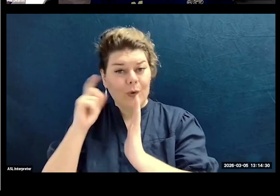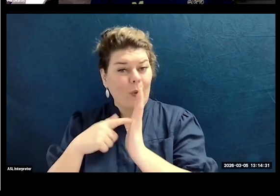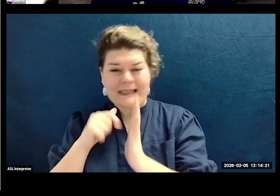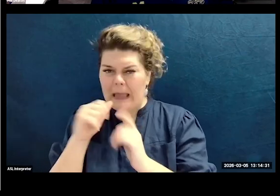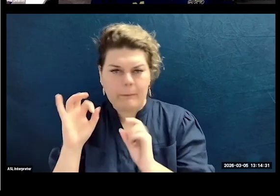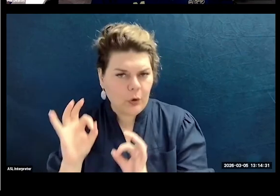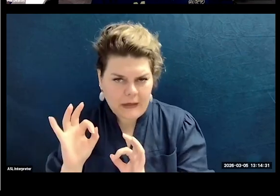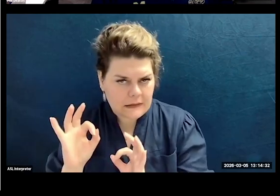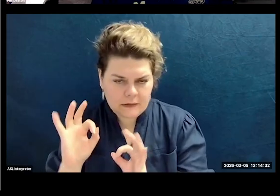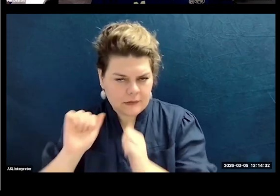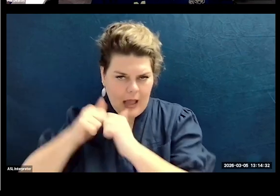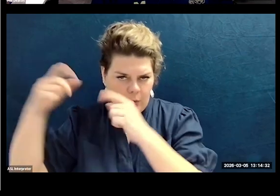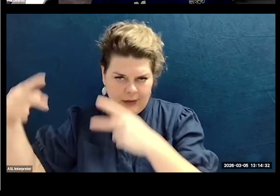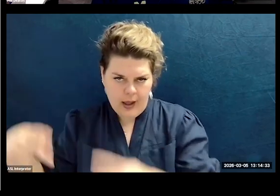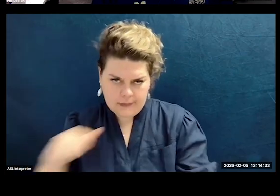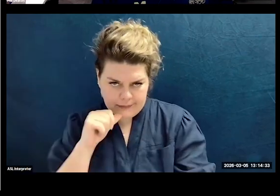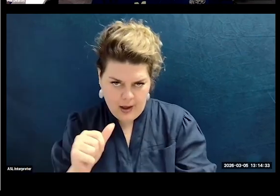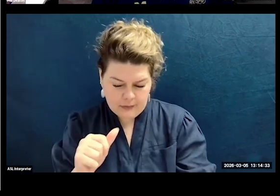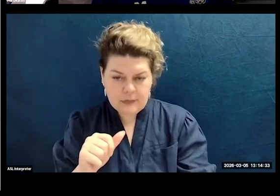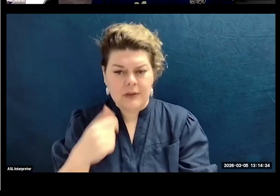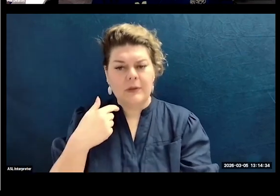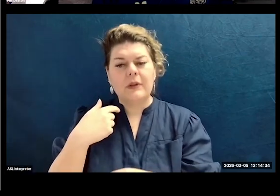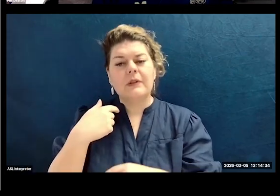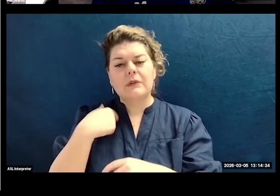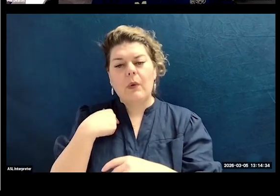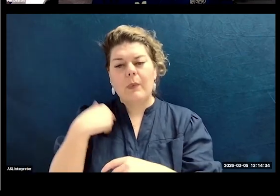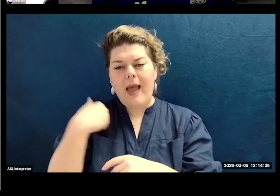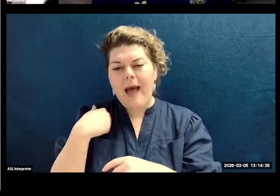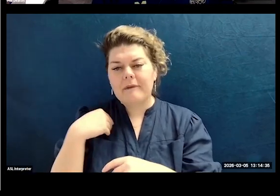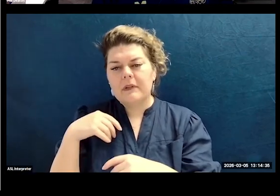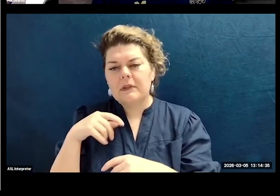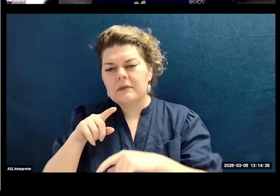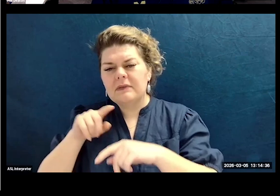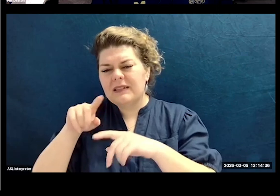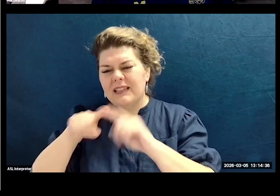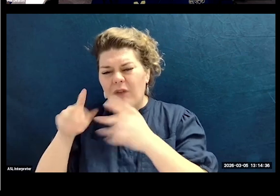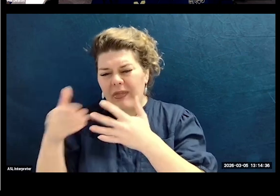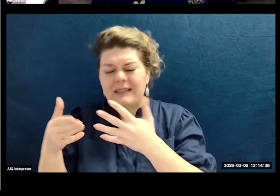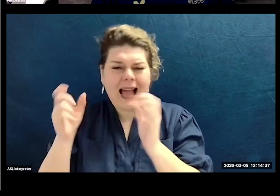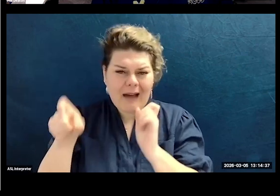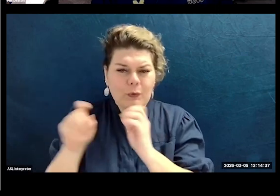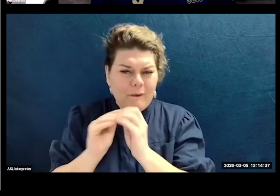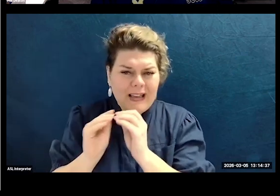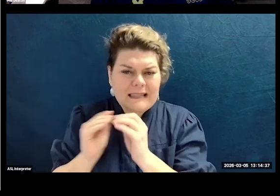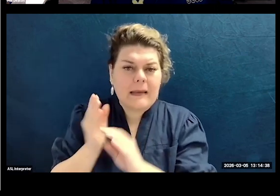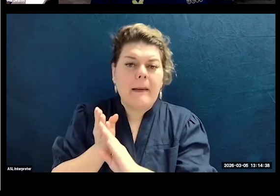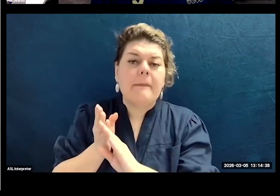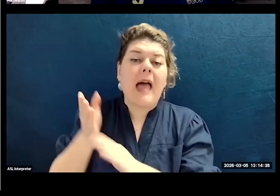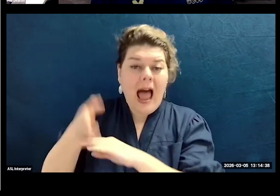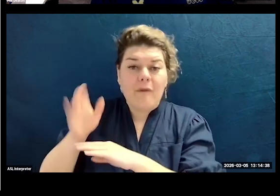in how it has tagged things, so, we have an aside, but there are things that we would need to fix up after auto-tagging a document.